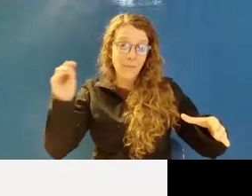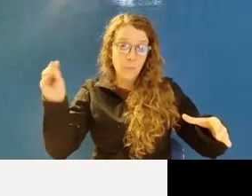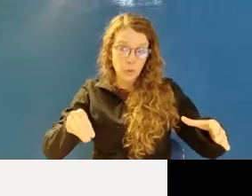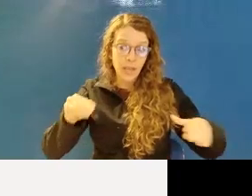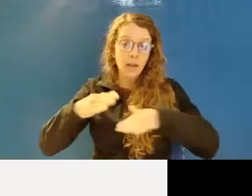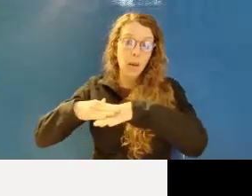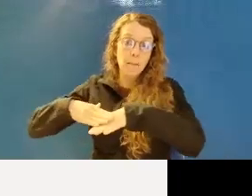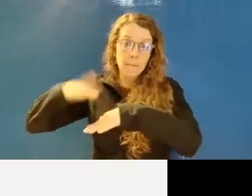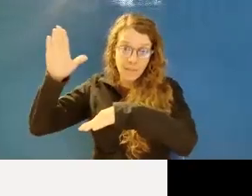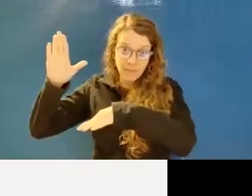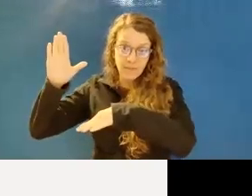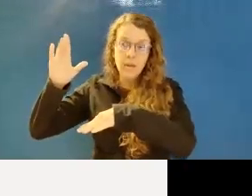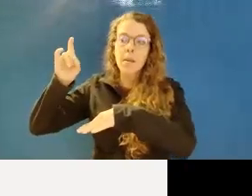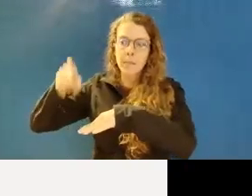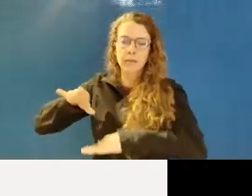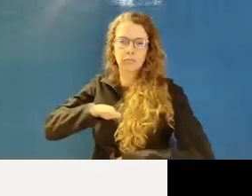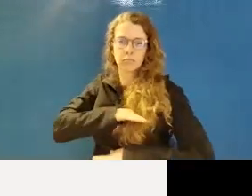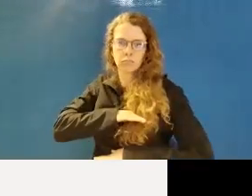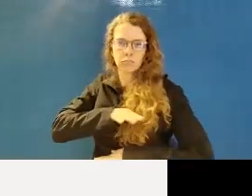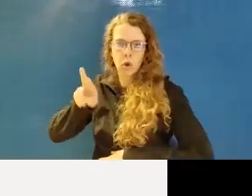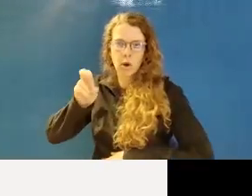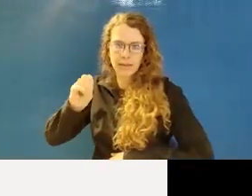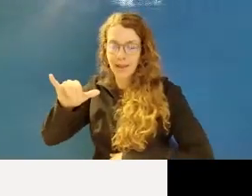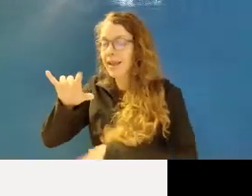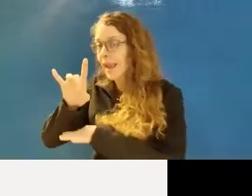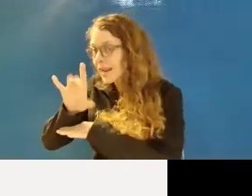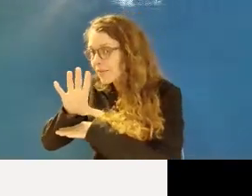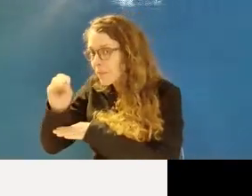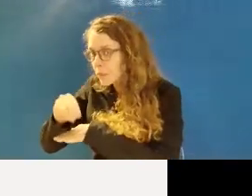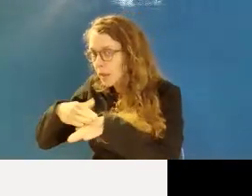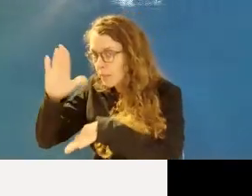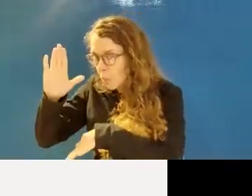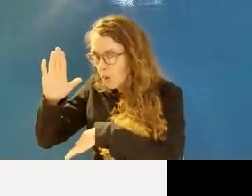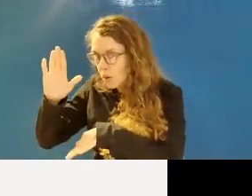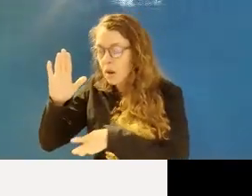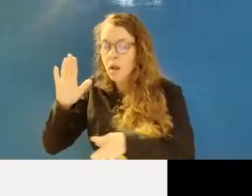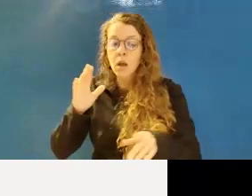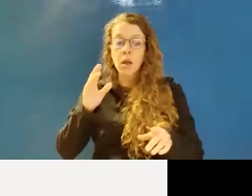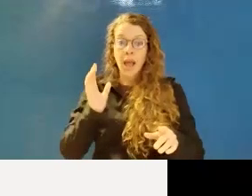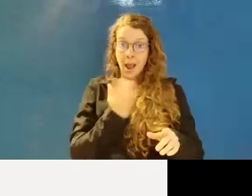is supposed to have adequate RSI. So that was not the case for us.